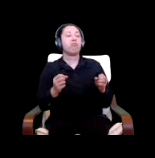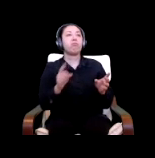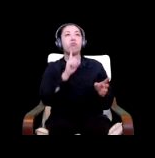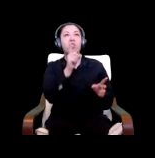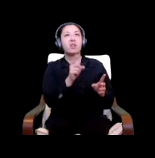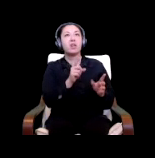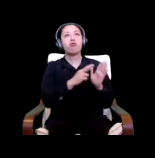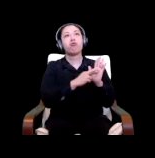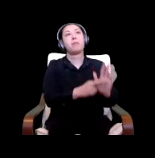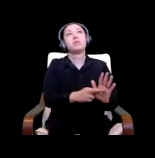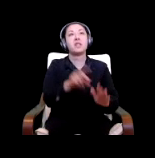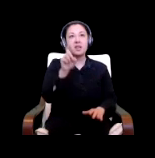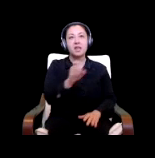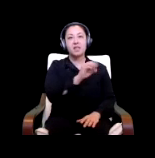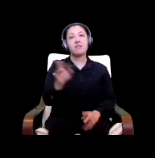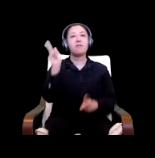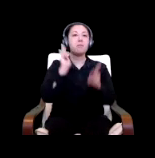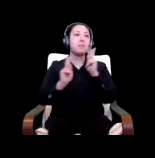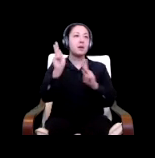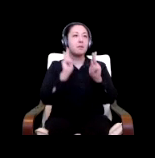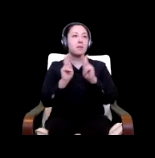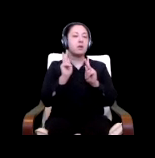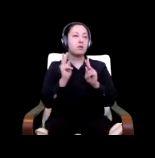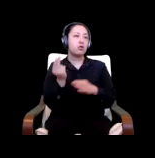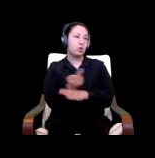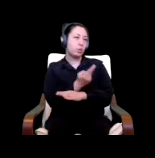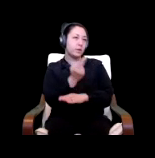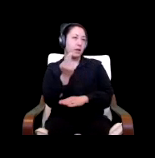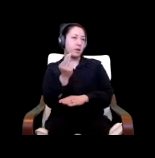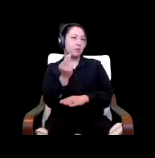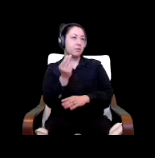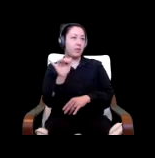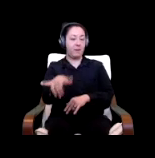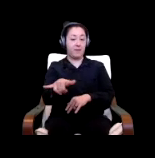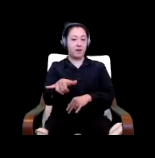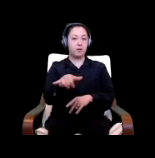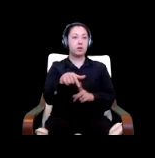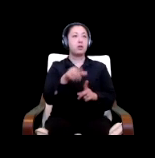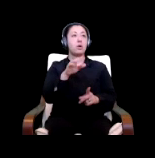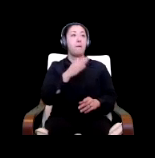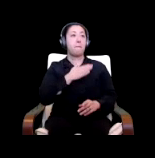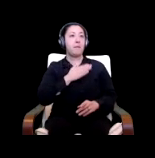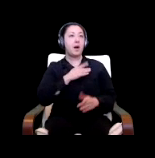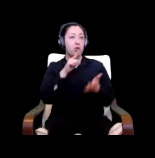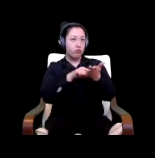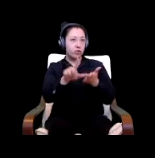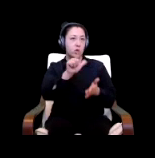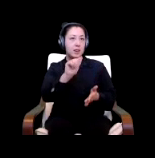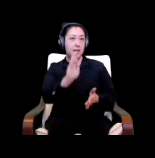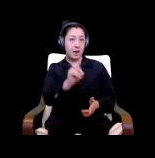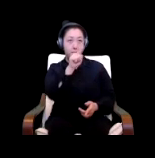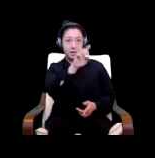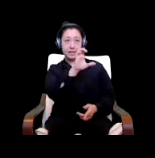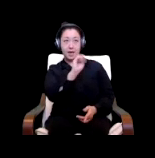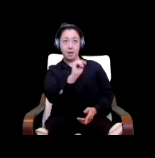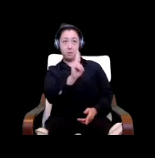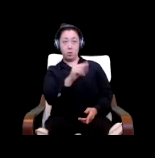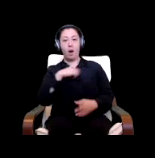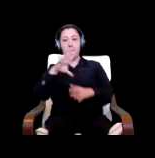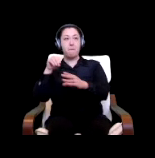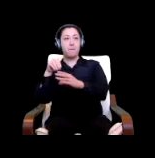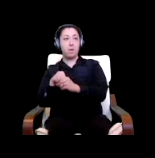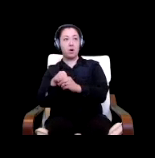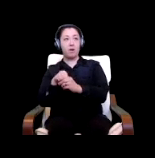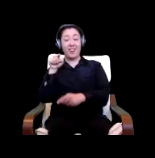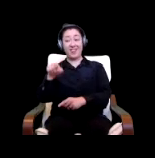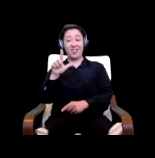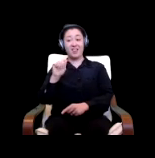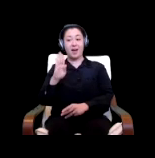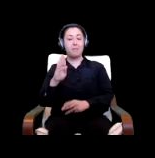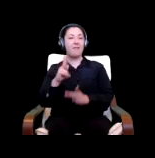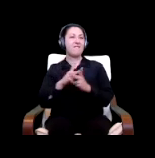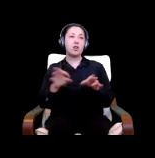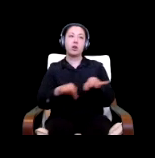First, my, the CHARGE syndrome research lab, part of was pivotal in helping with this.